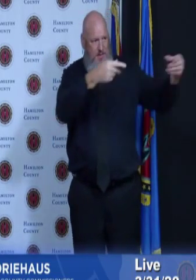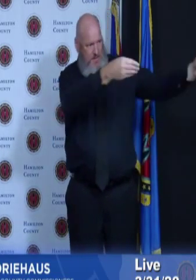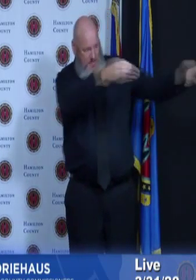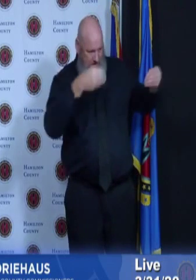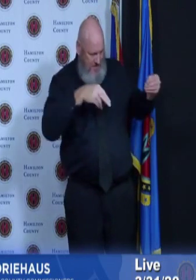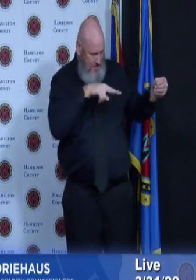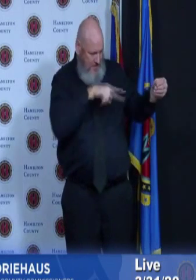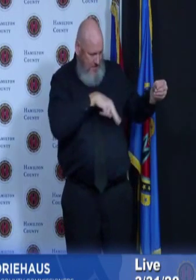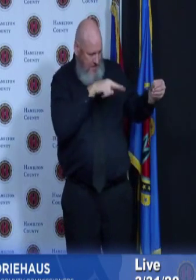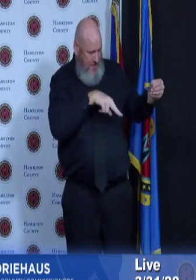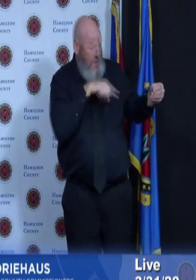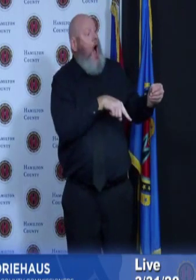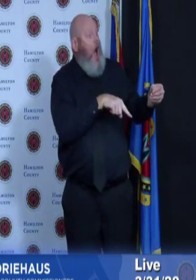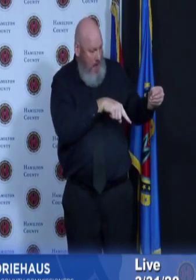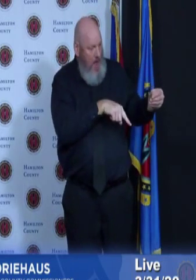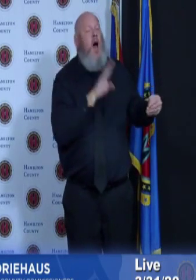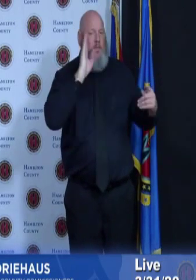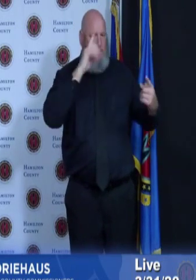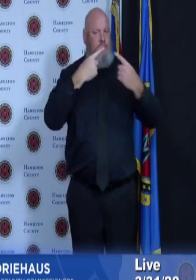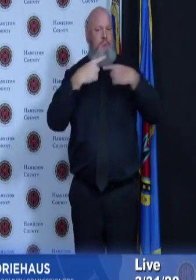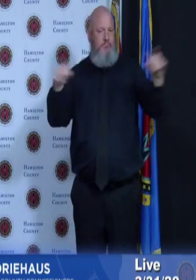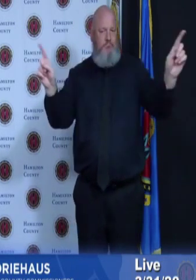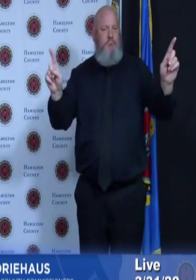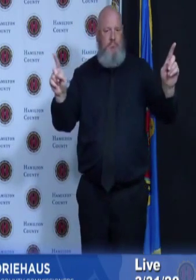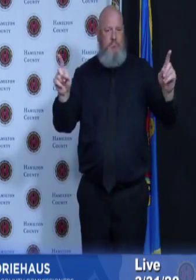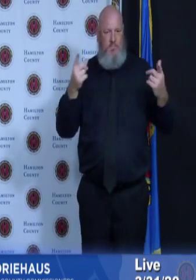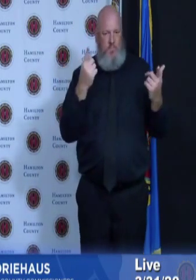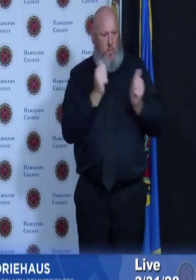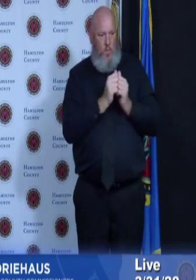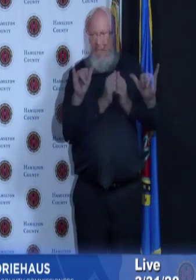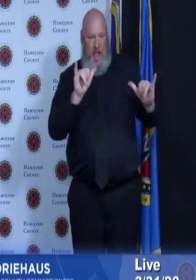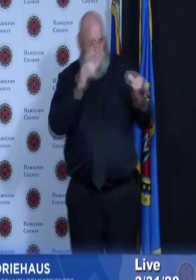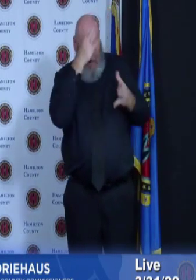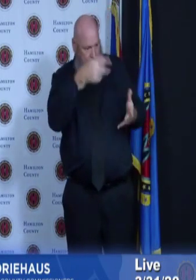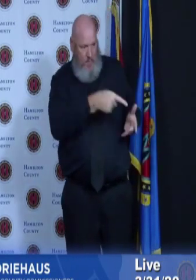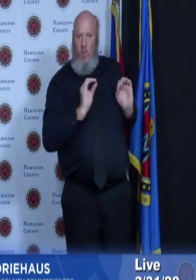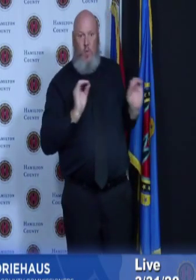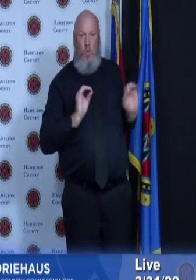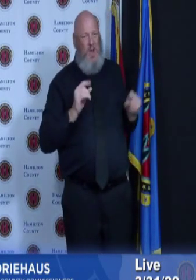to come up with a strategy been working on it for weeks I think Jeff will give